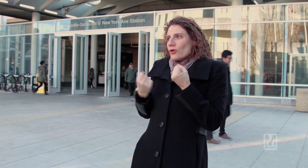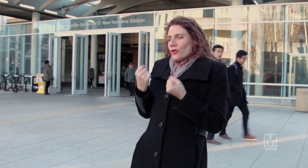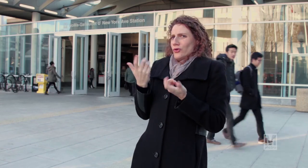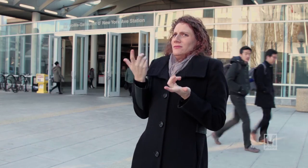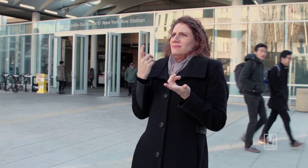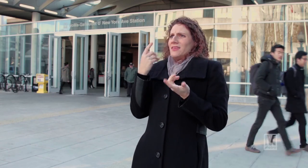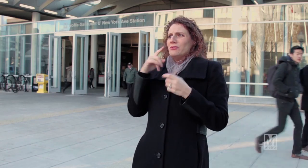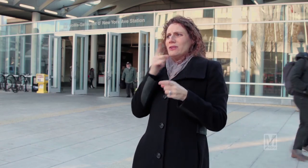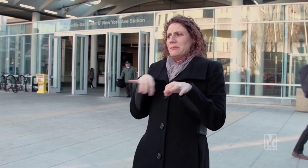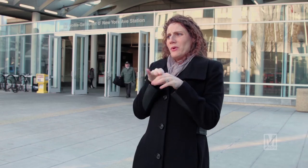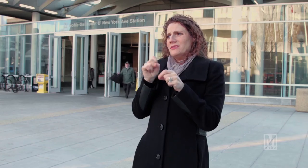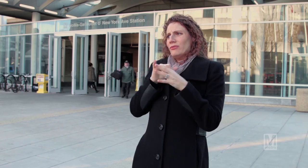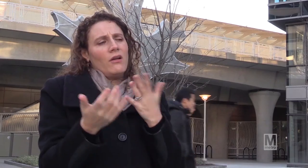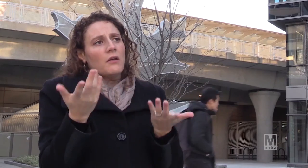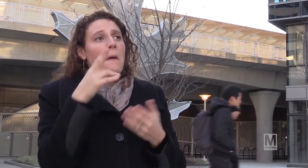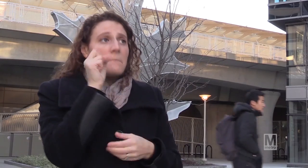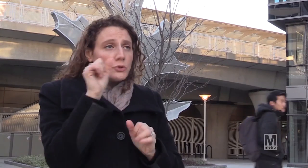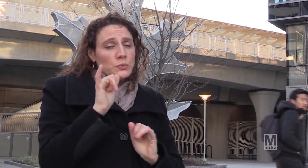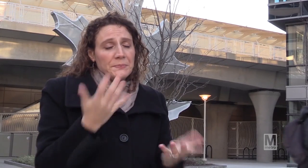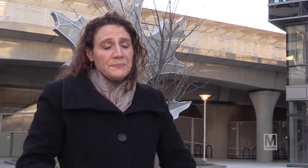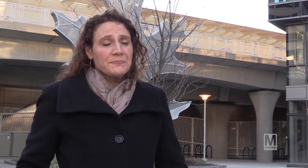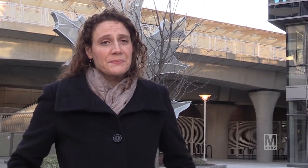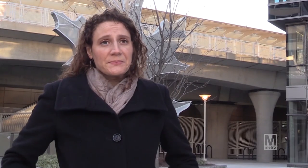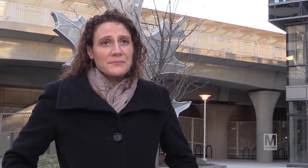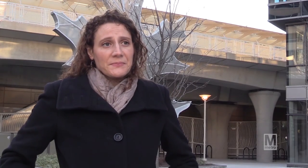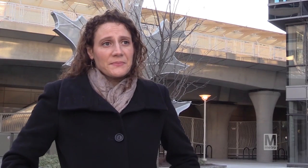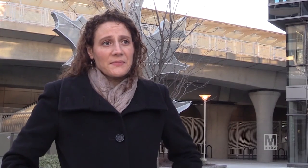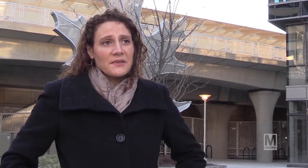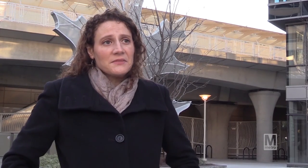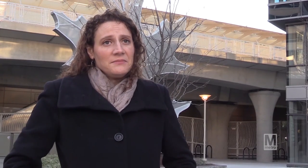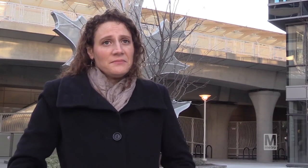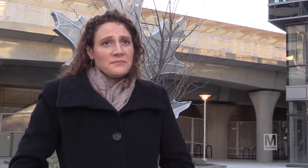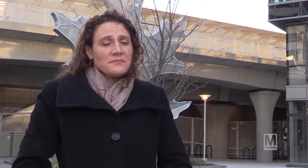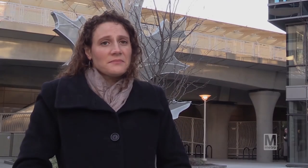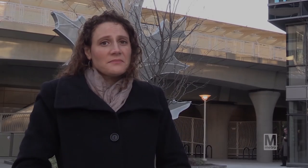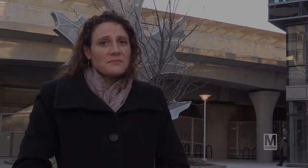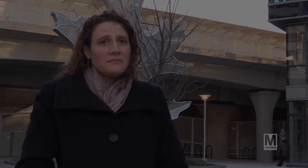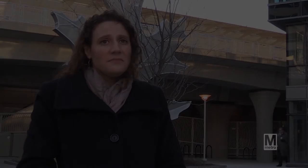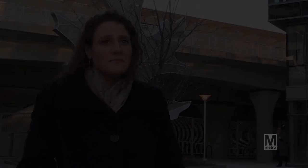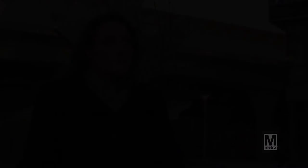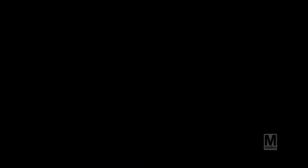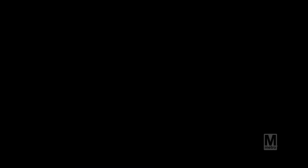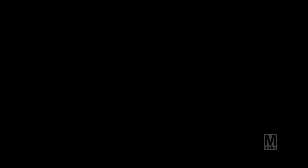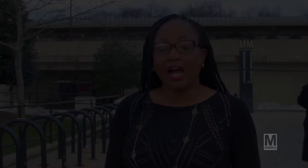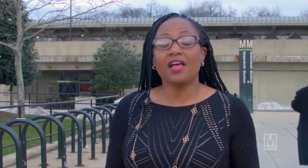If you don't have a car, it's really important to be able to use the Metro.